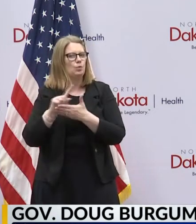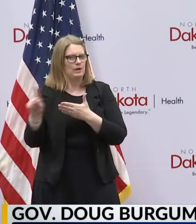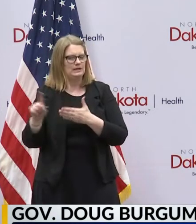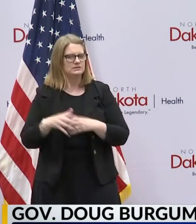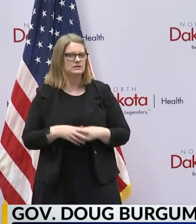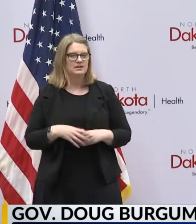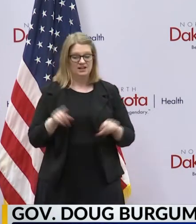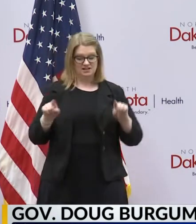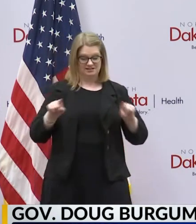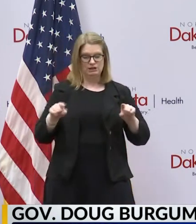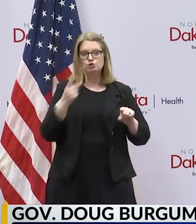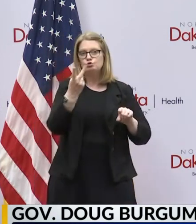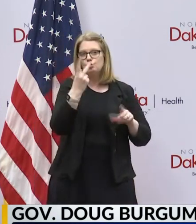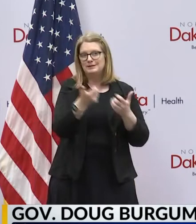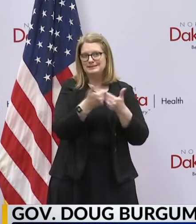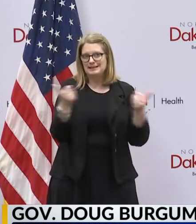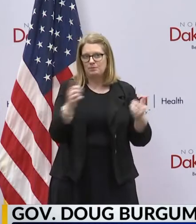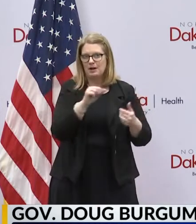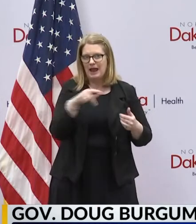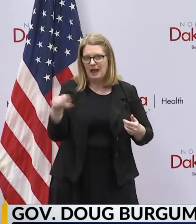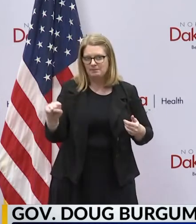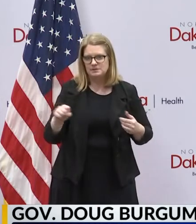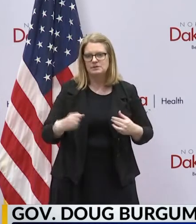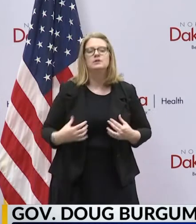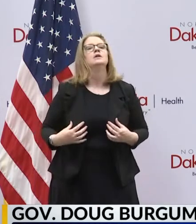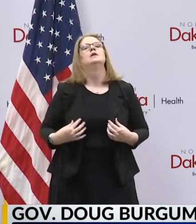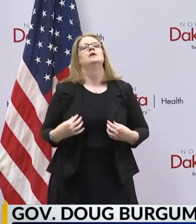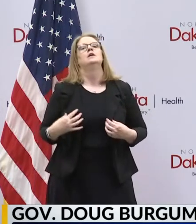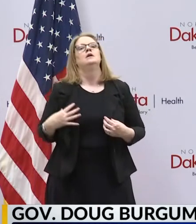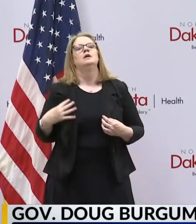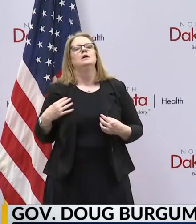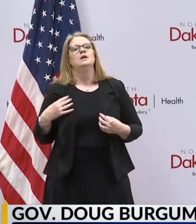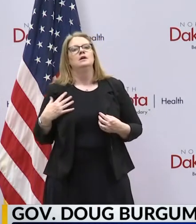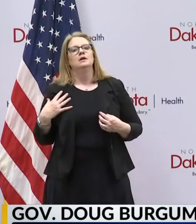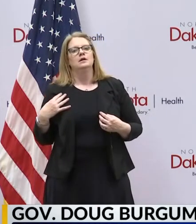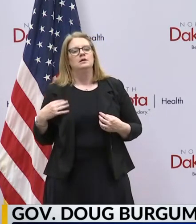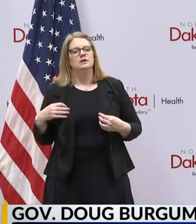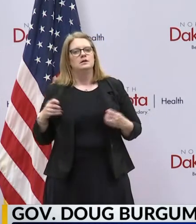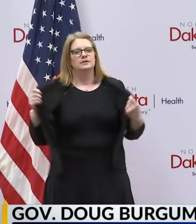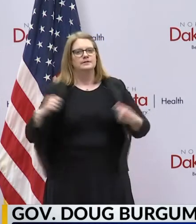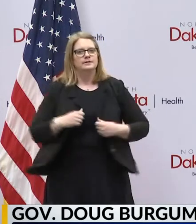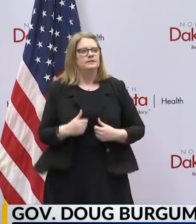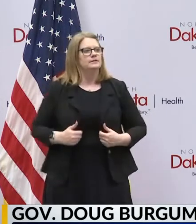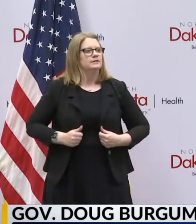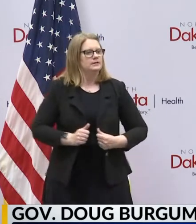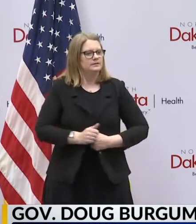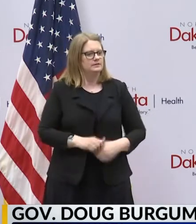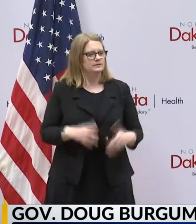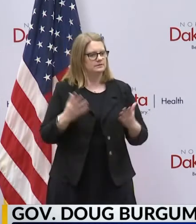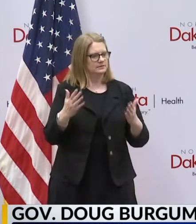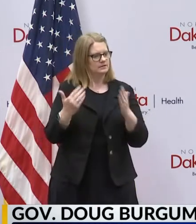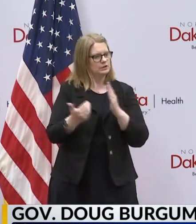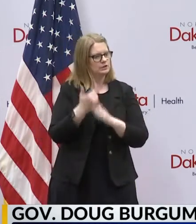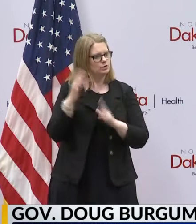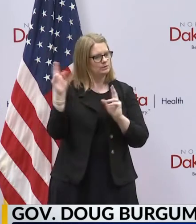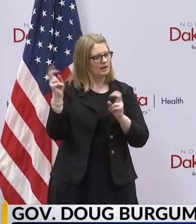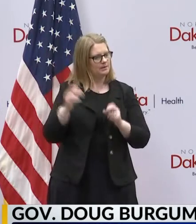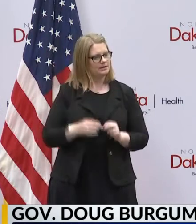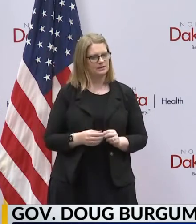THE NEW APP, WHICH WILL BE AVAILABLE IN A COUPLE WEEKS, THOSE WILL BE TWO SEPARATE APPS.